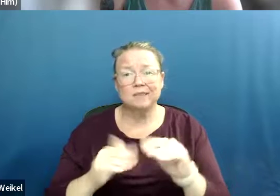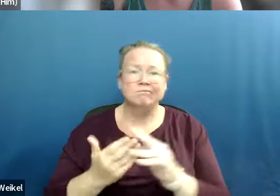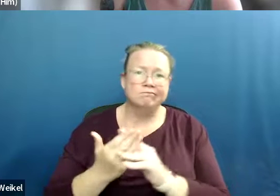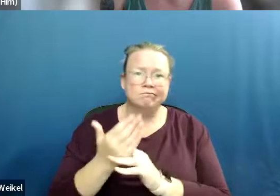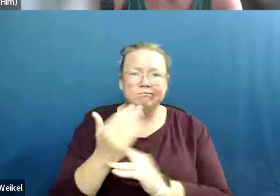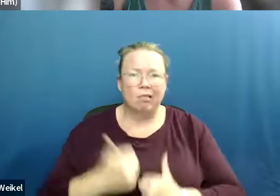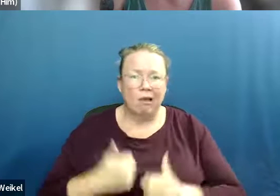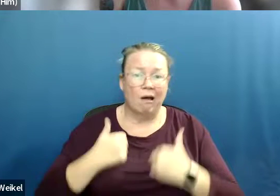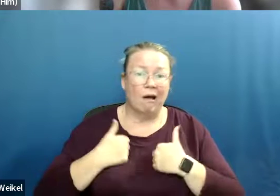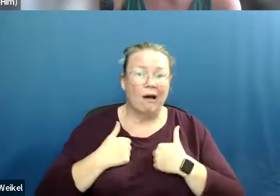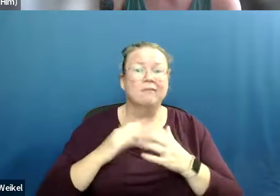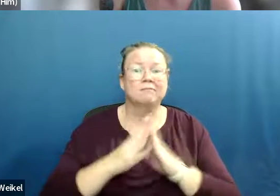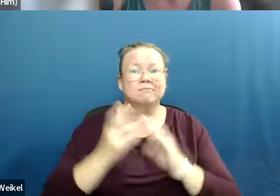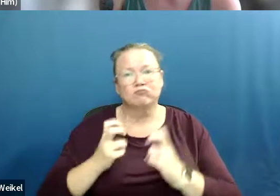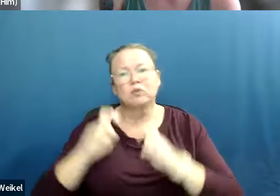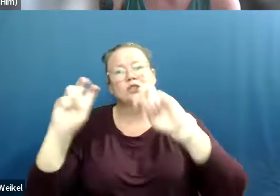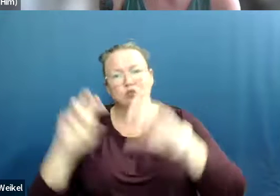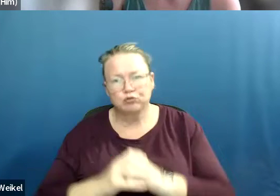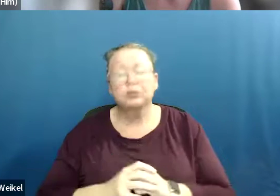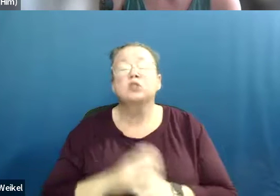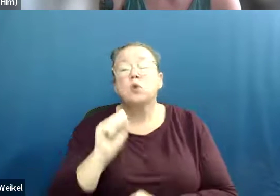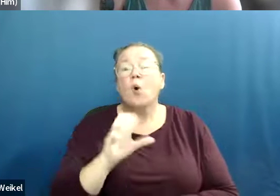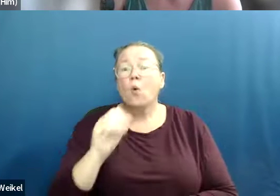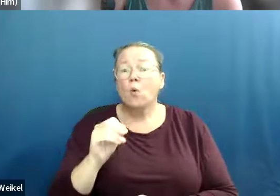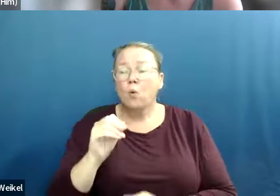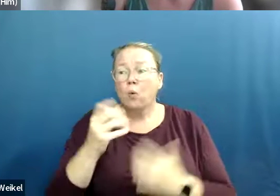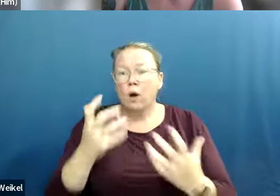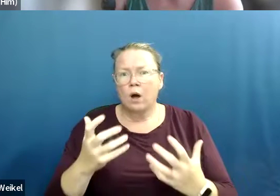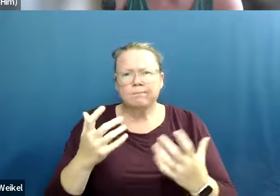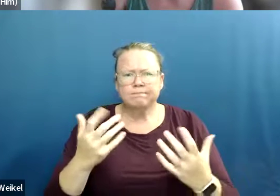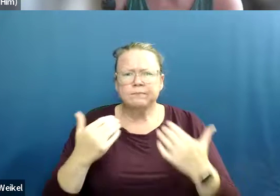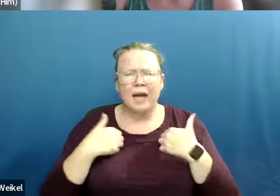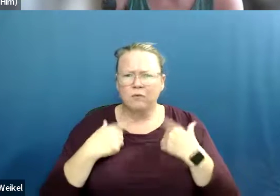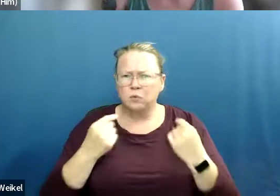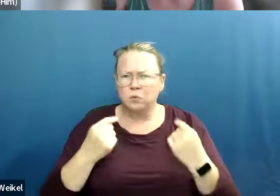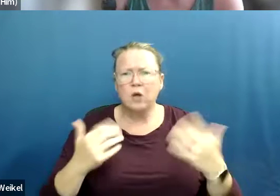Alan Cruz: And to transition and basically what we're gonna have the use. Look at is a little bit of